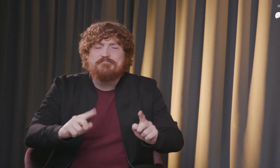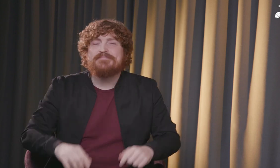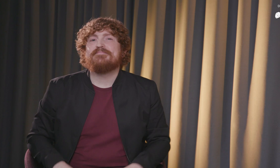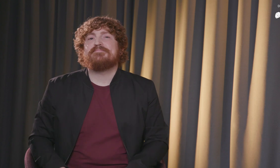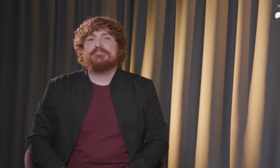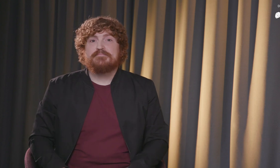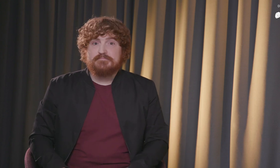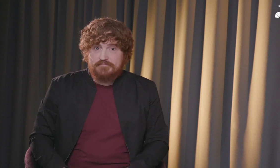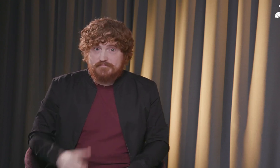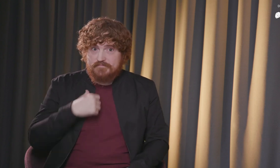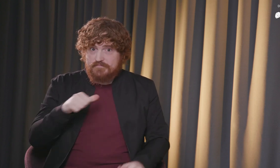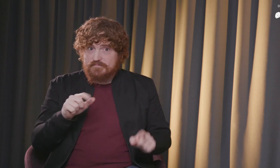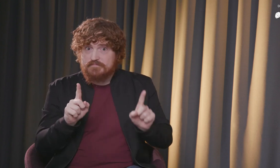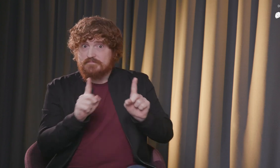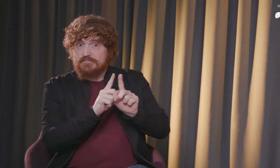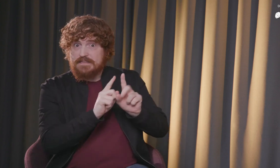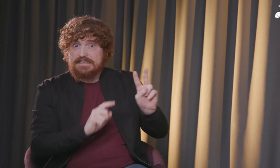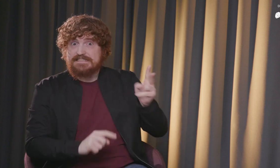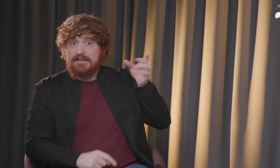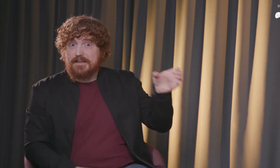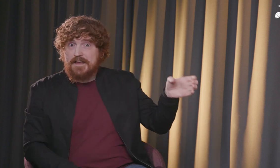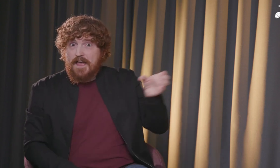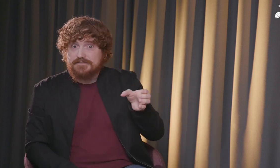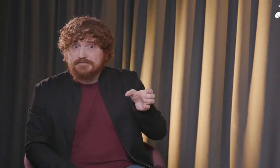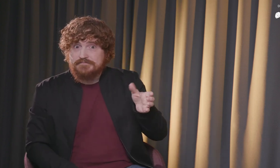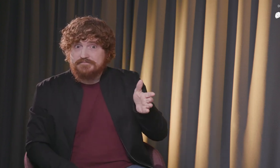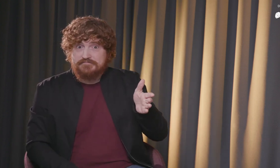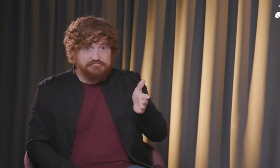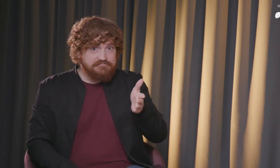Are you ready to meet our second guest?